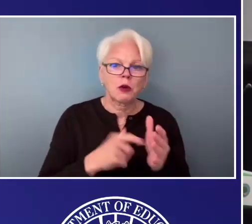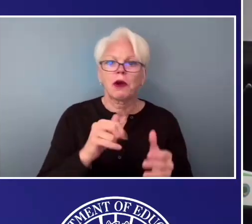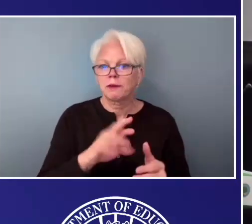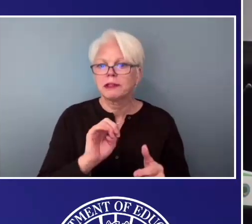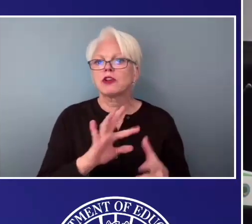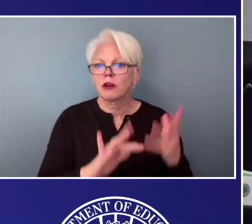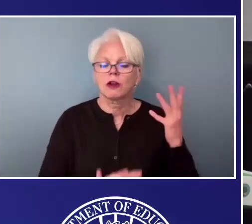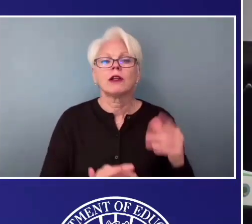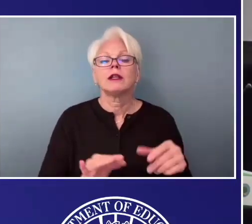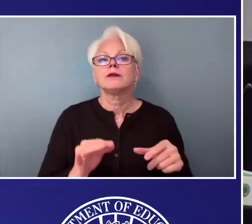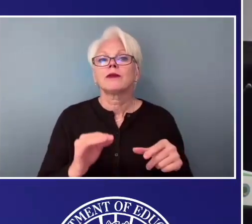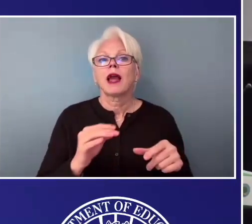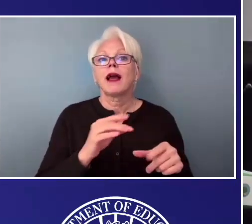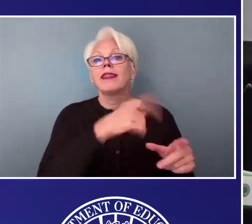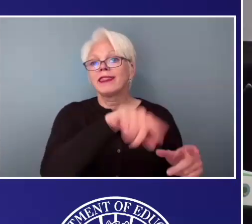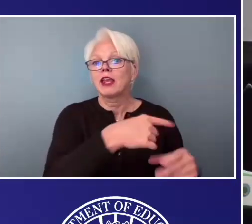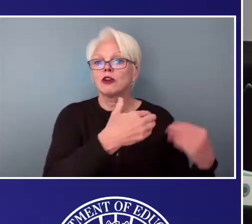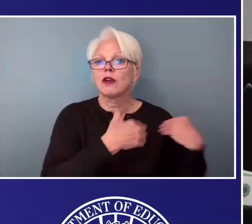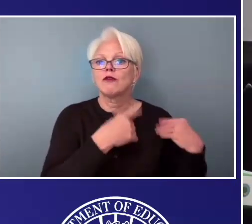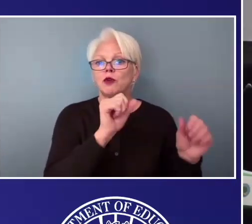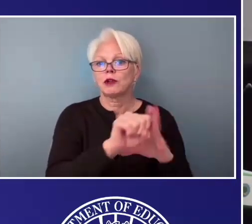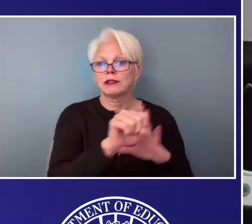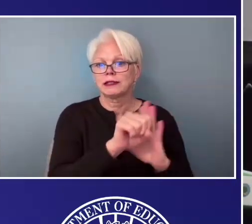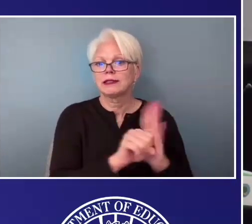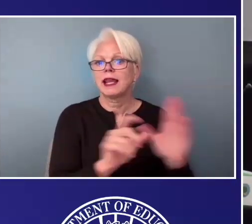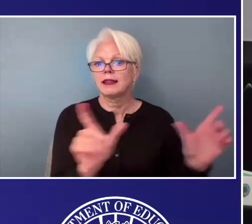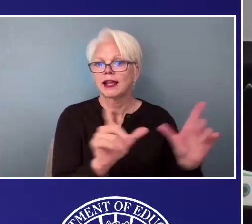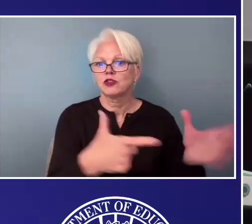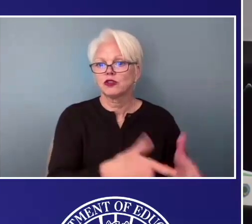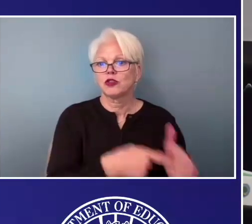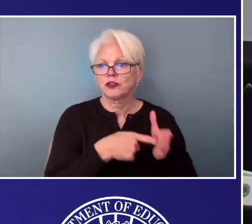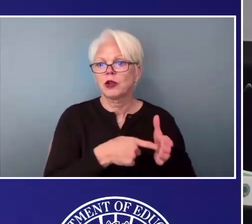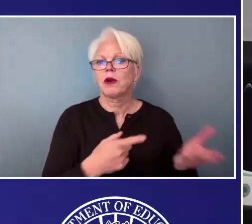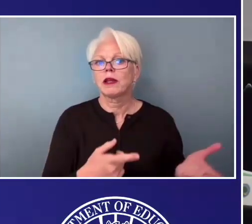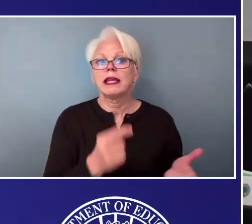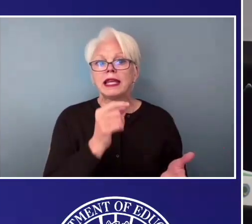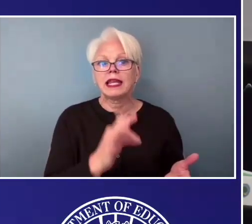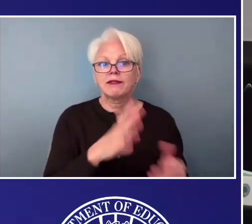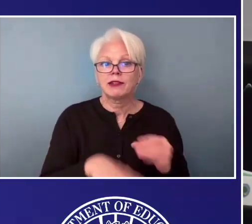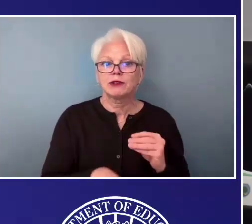they are responsible for the state licensure requirements. And they have -- you know, if there's additional requirements from